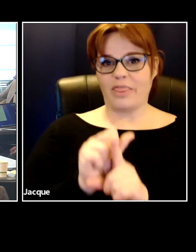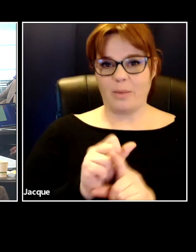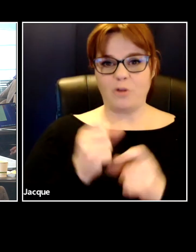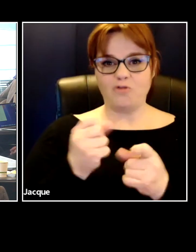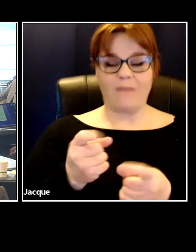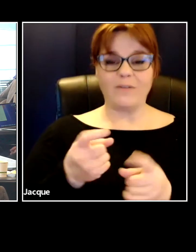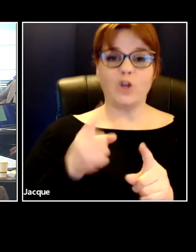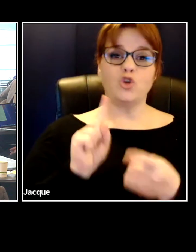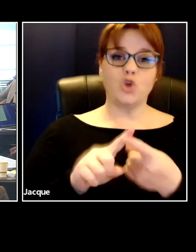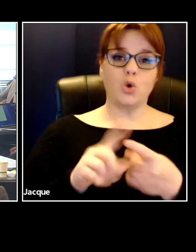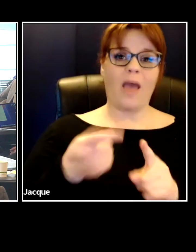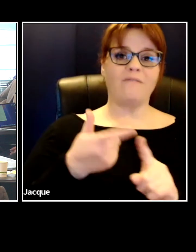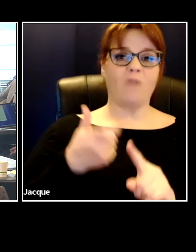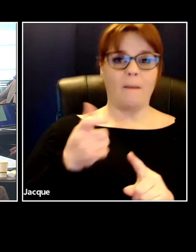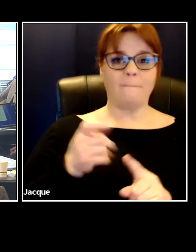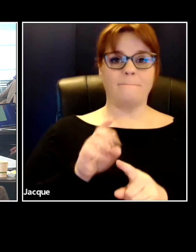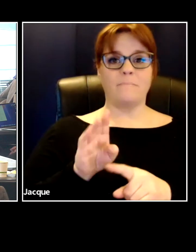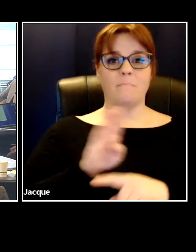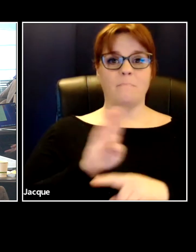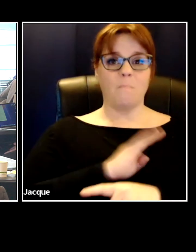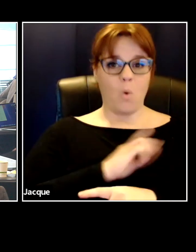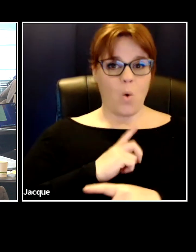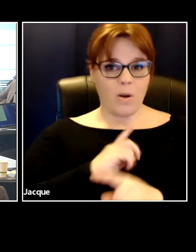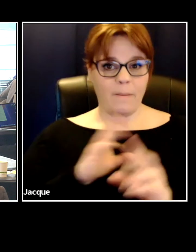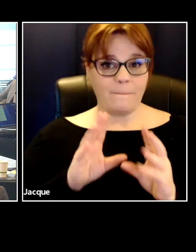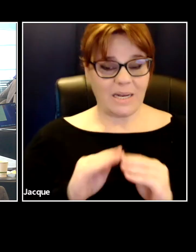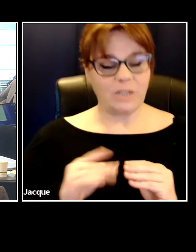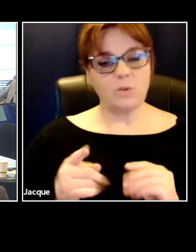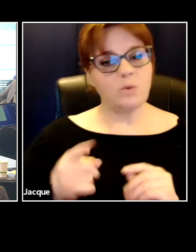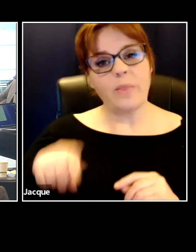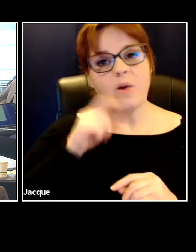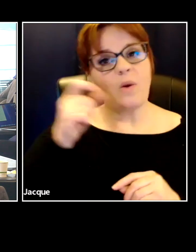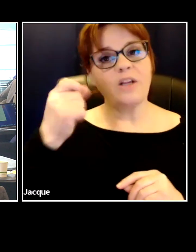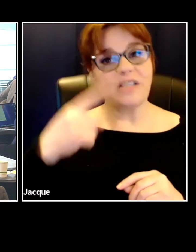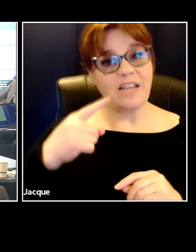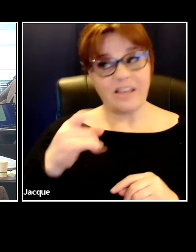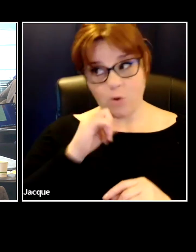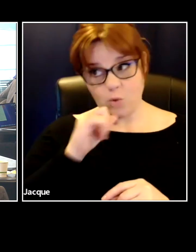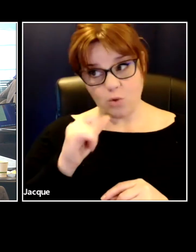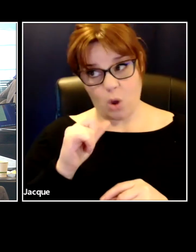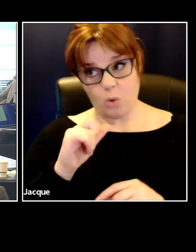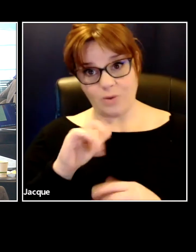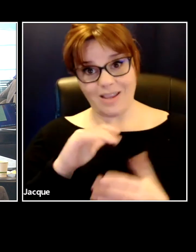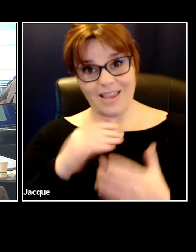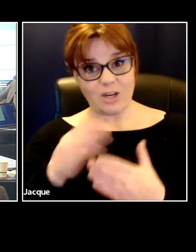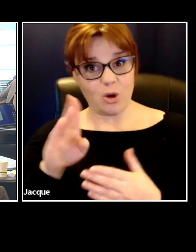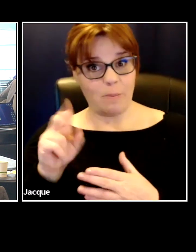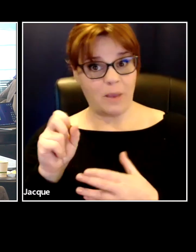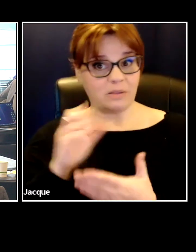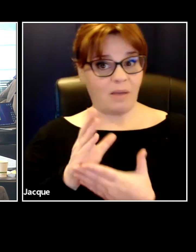so they don't understand that if you don't get there to your bus stop five minutes early you may